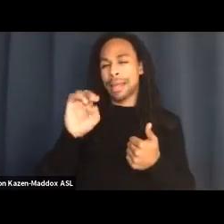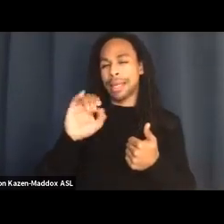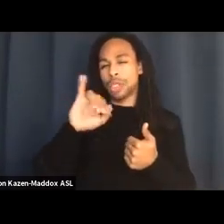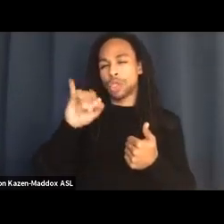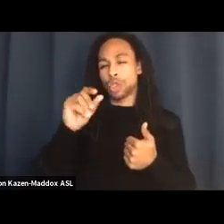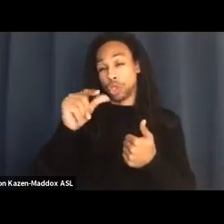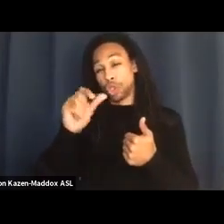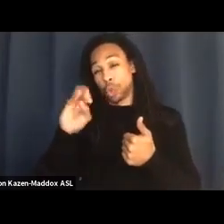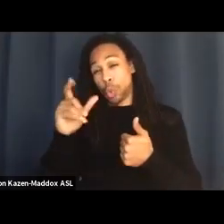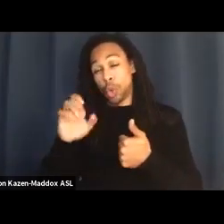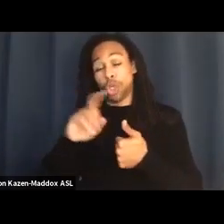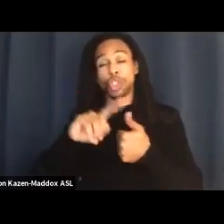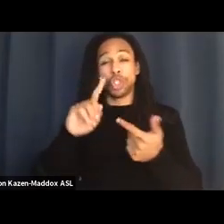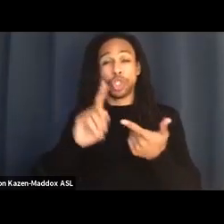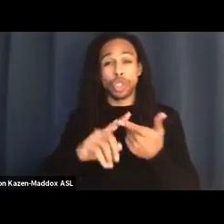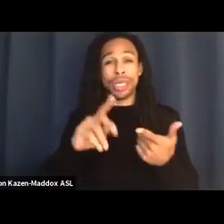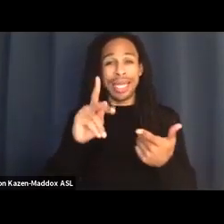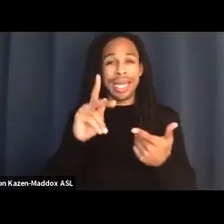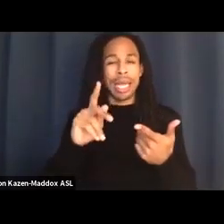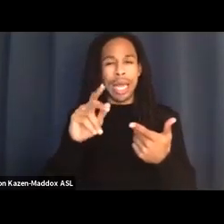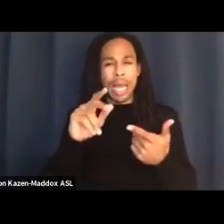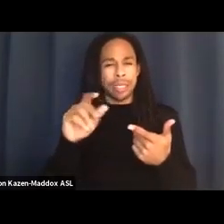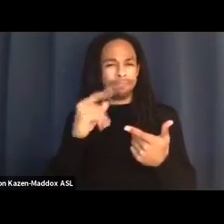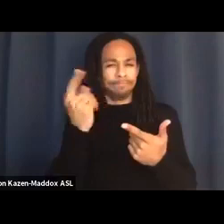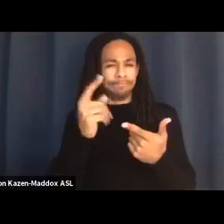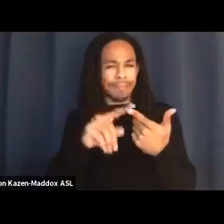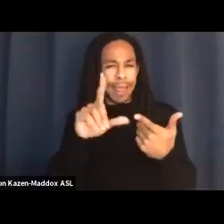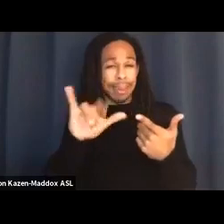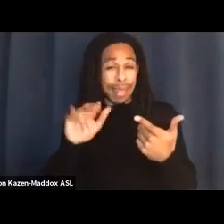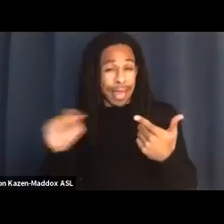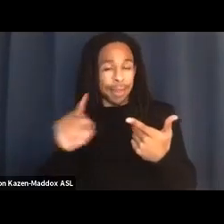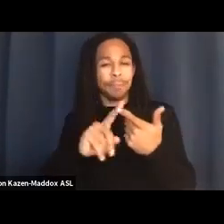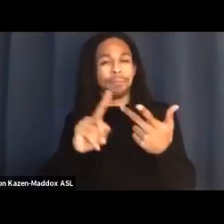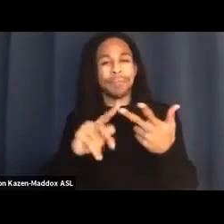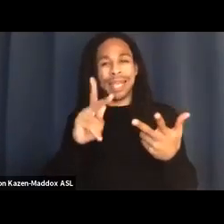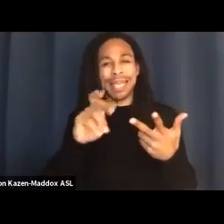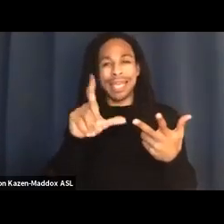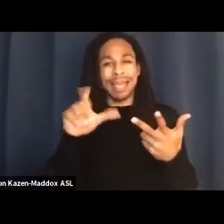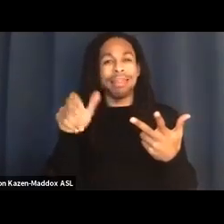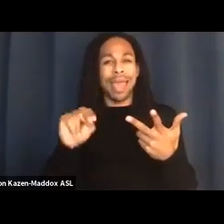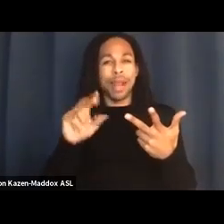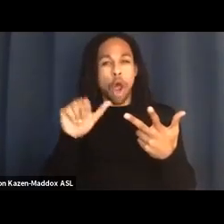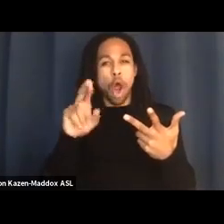I think it is important that we get the public platform to talk about our work